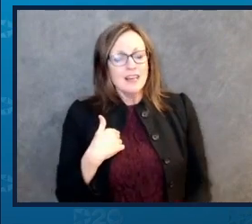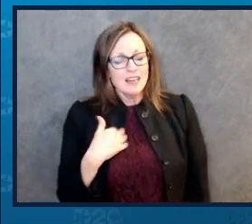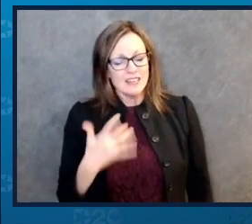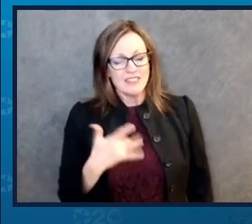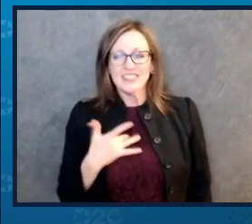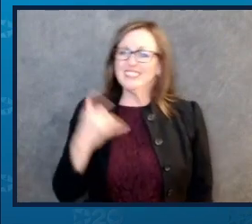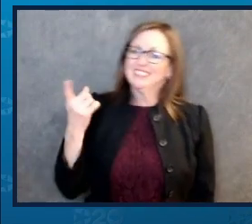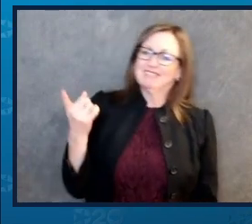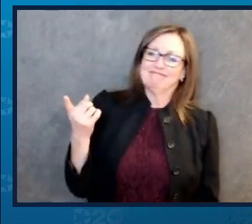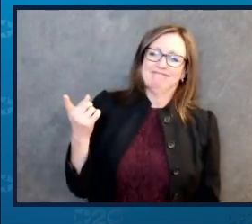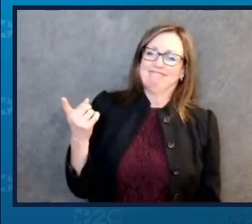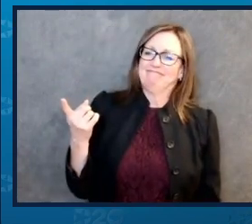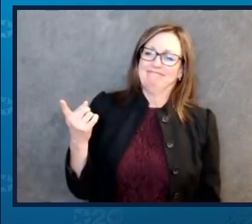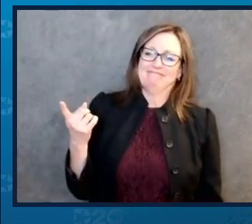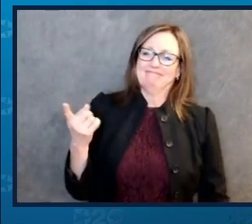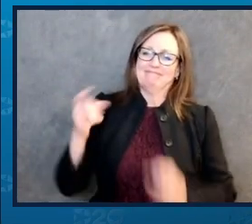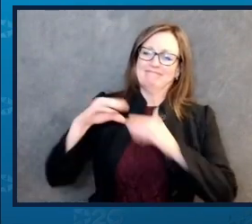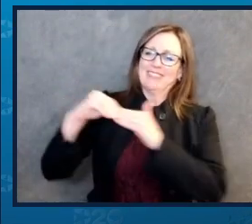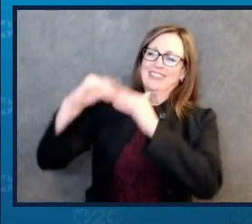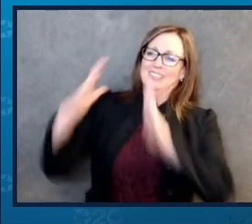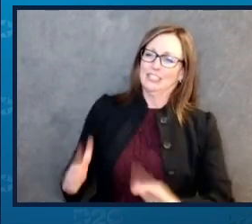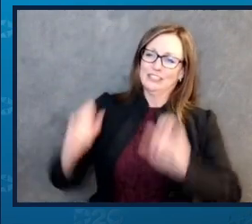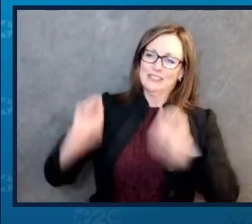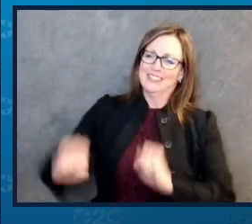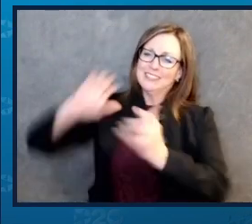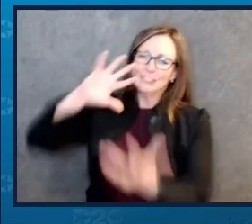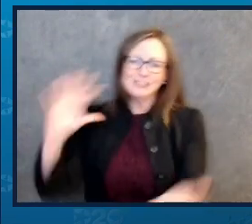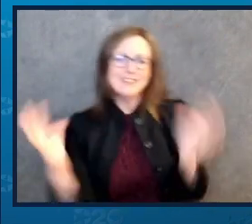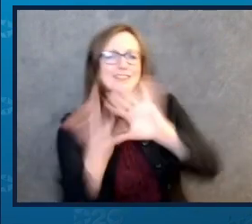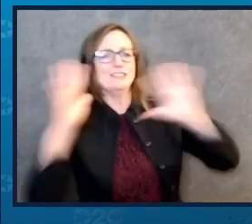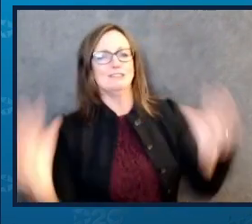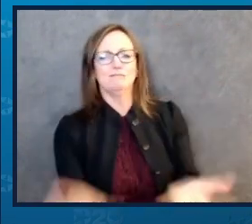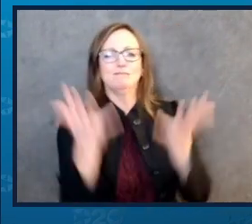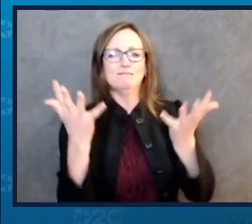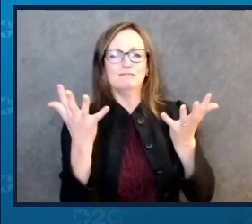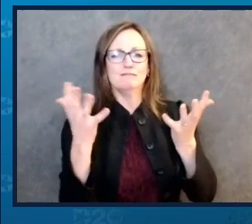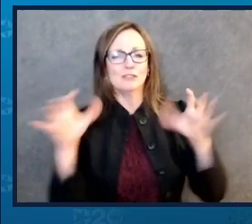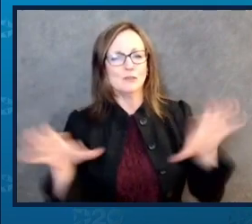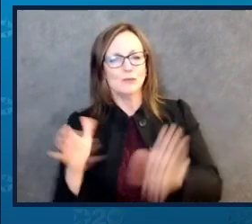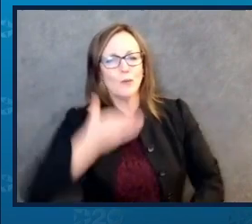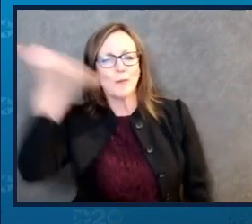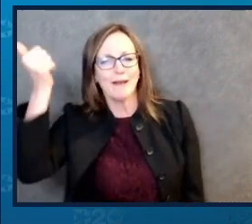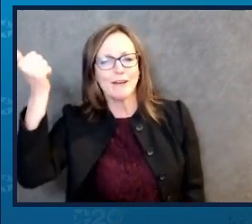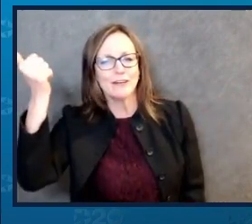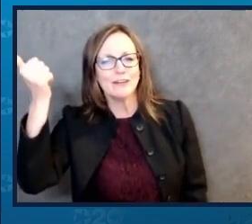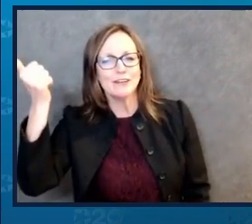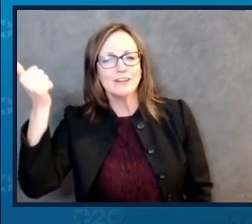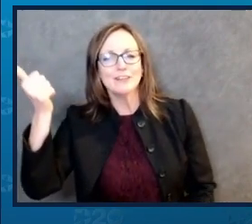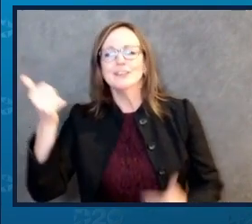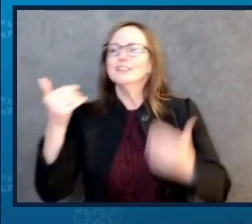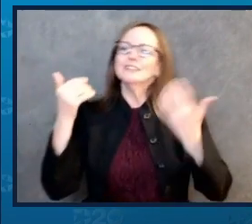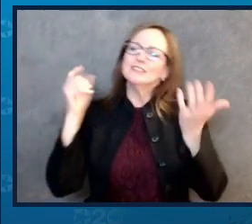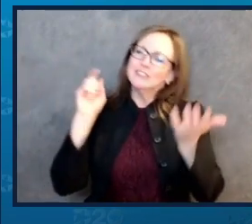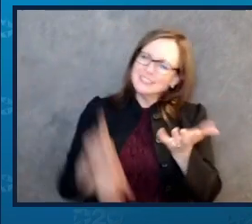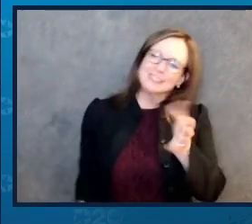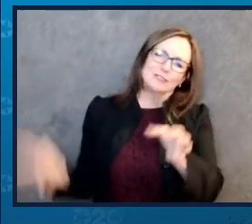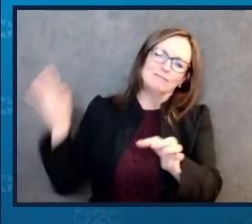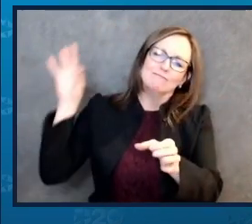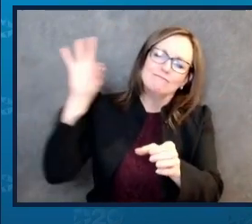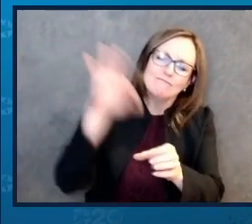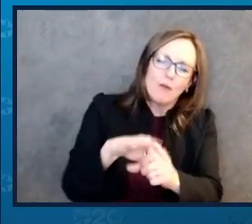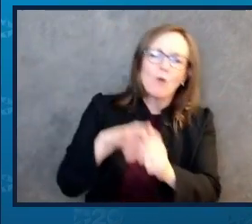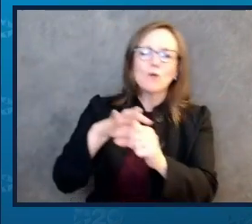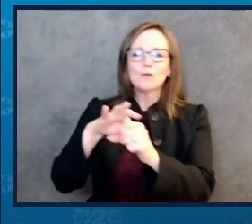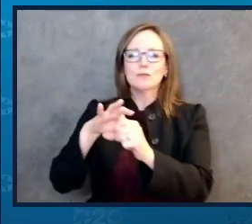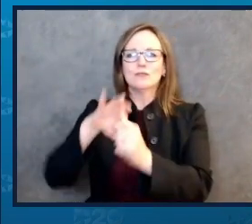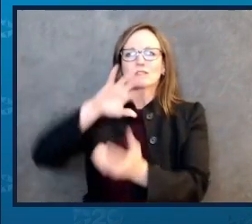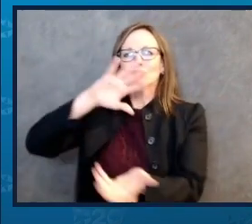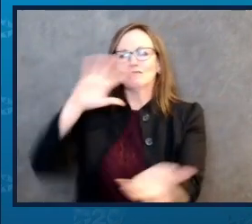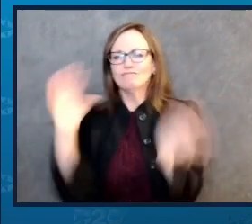ELECT A PRESIDENT WHO WILL BRING